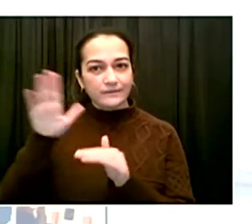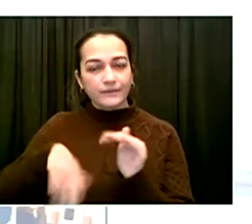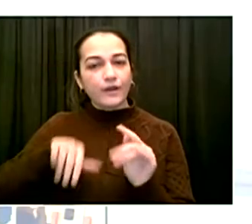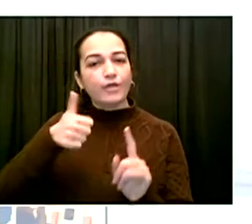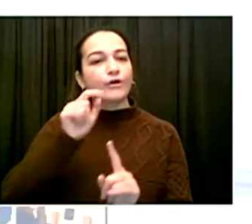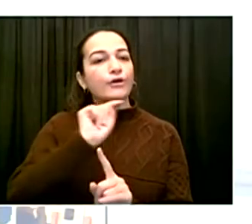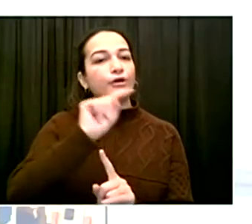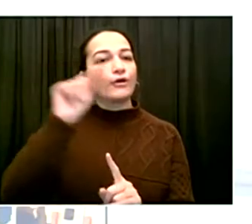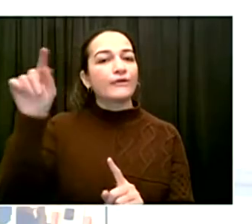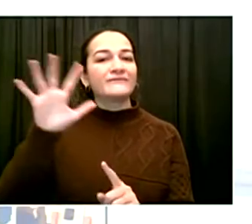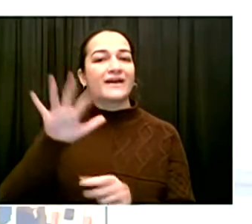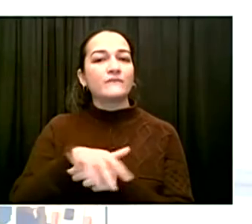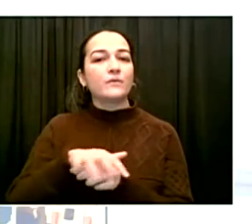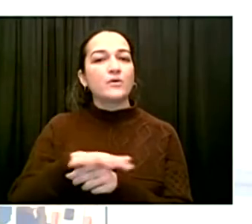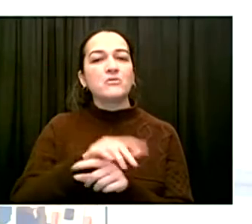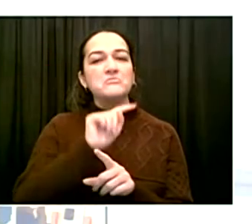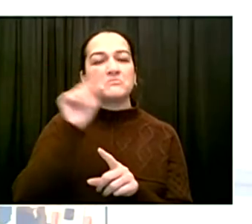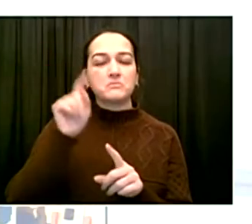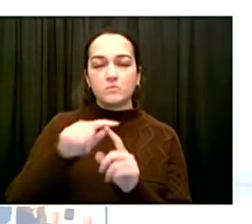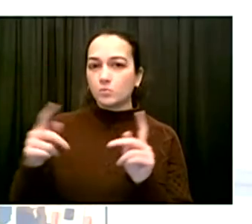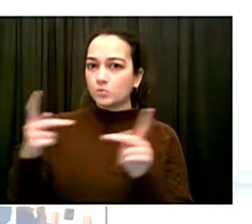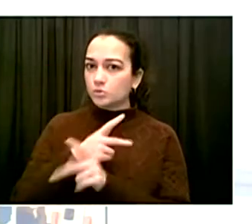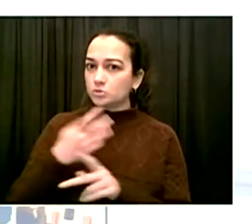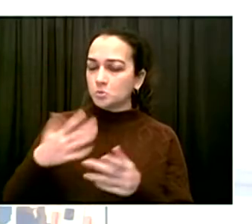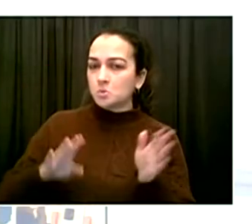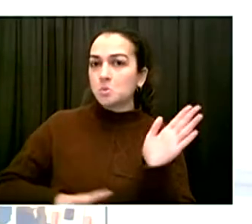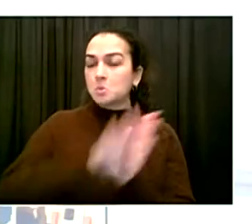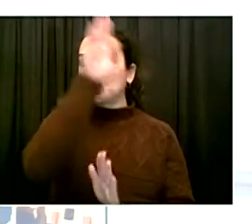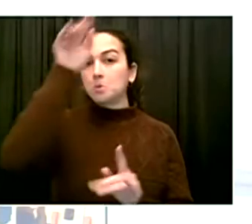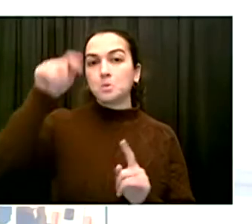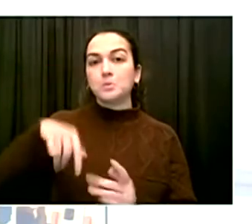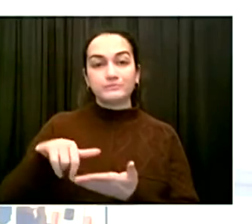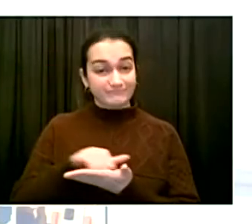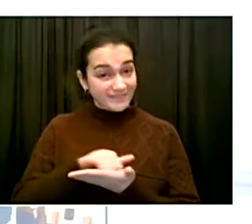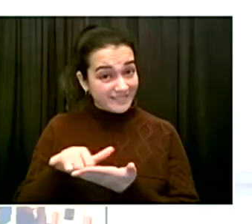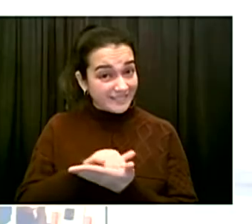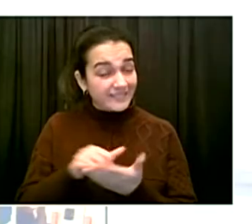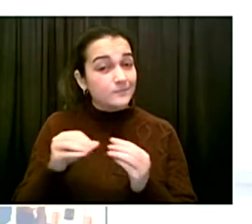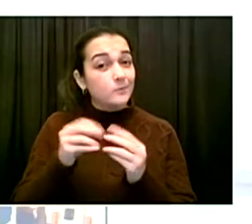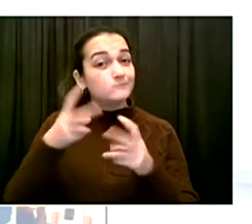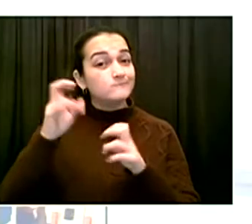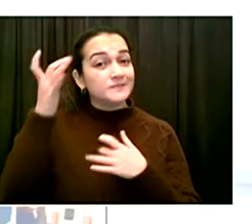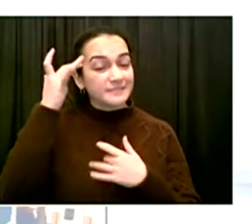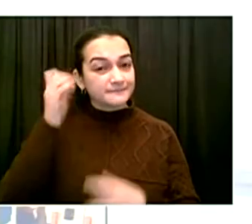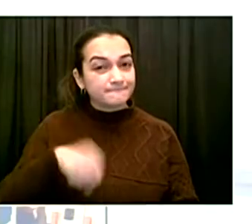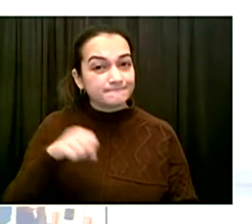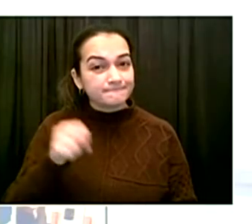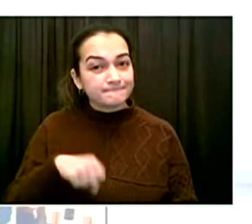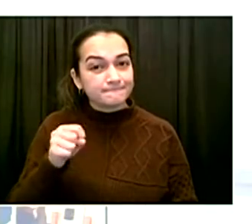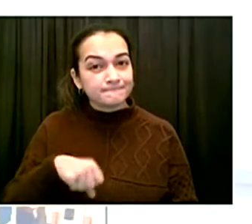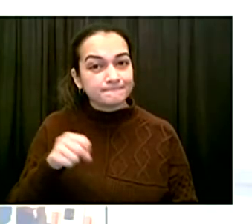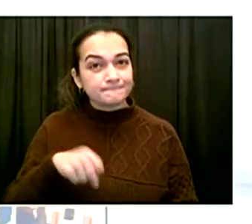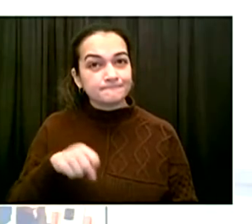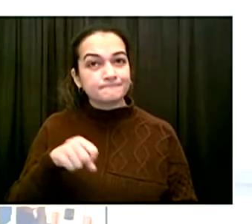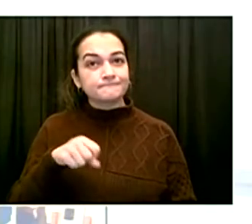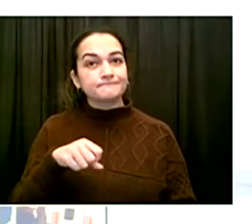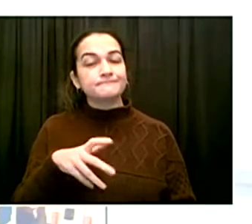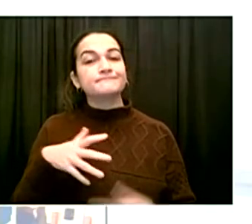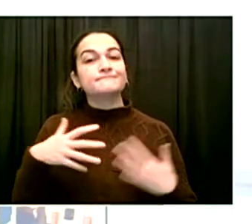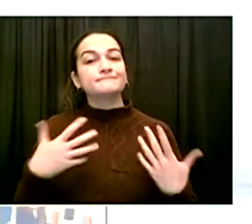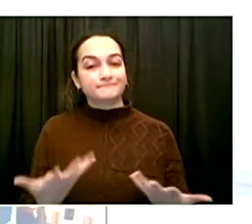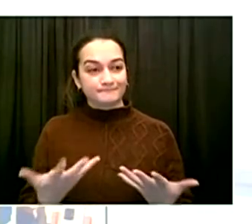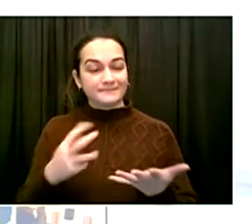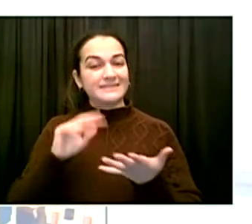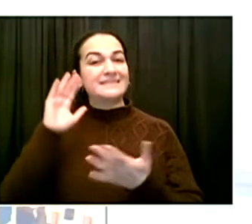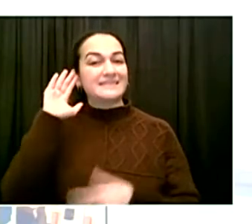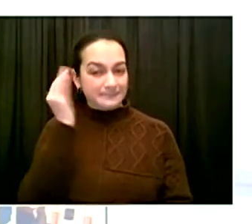TEST POSITIVITY AND CASES